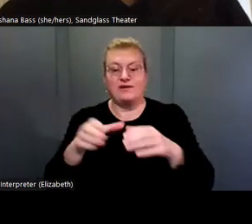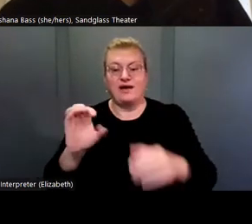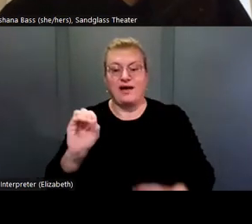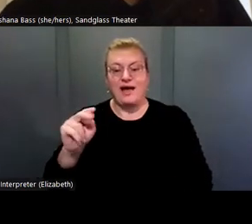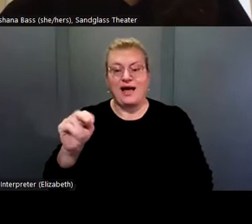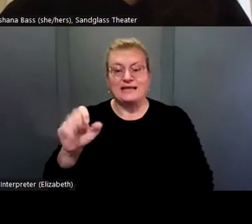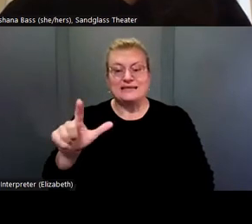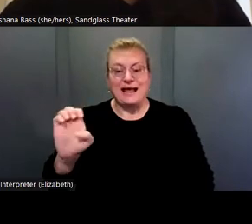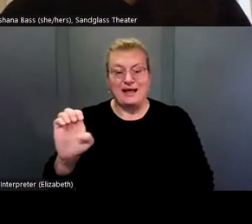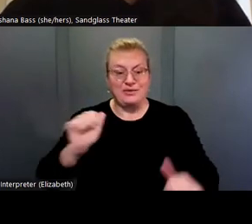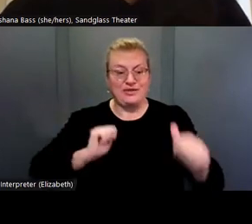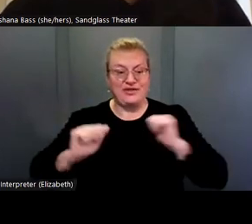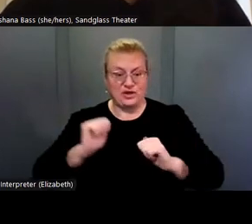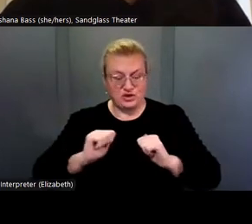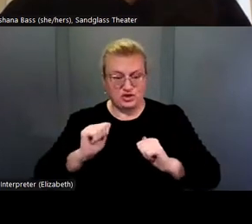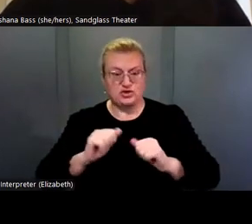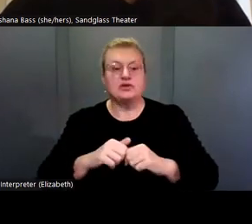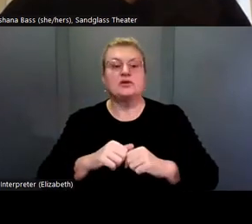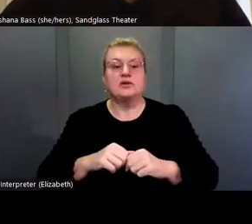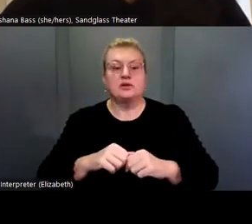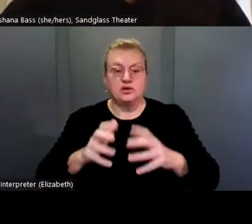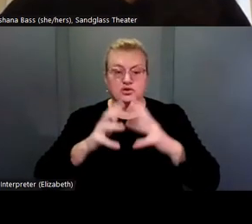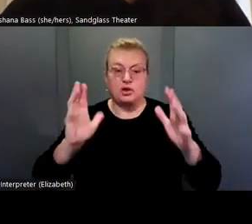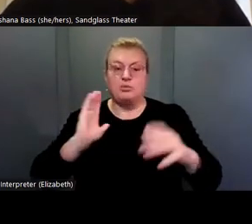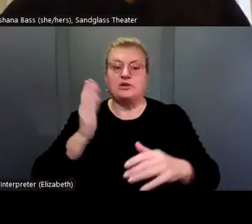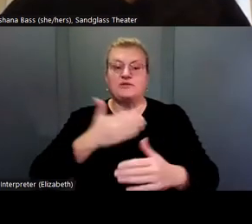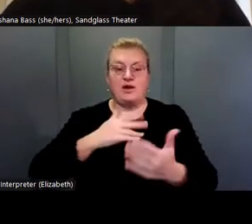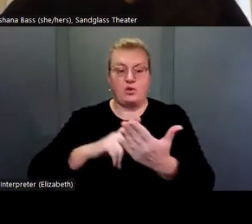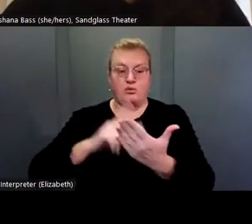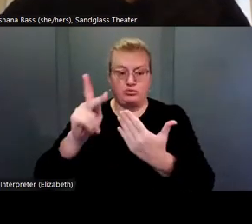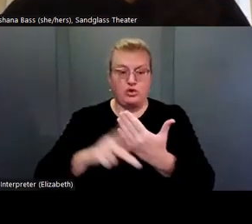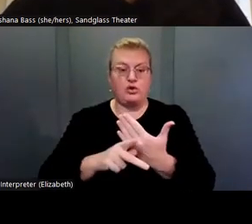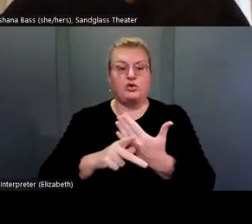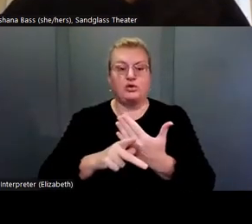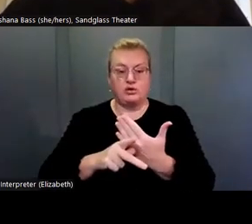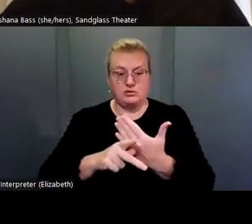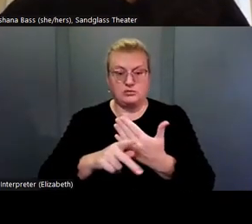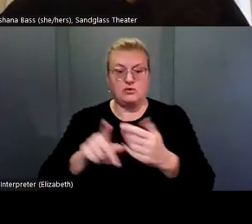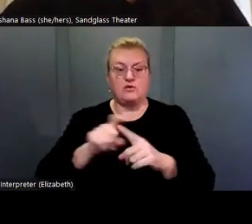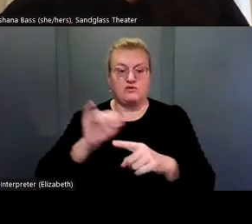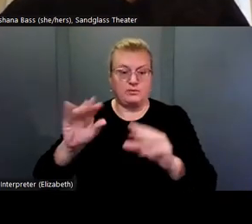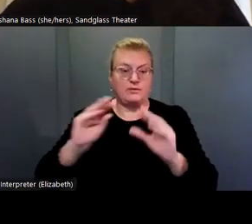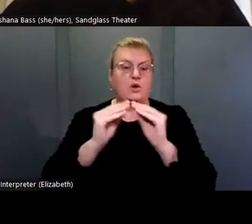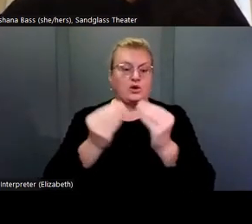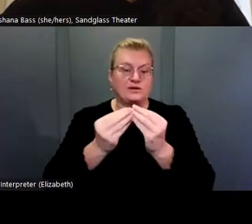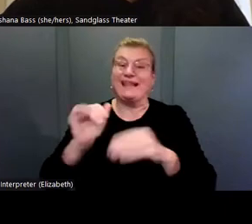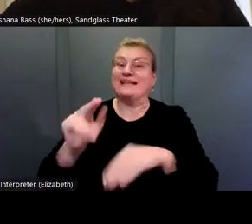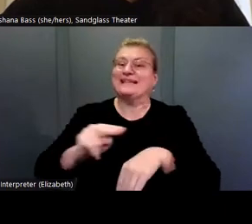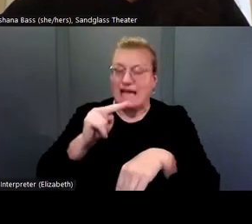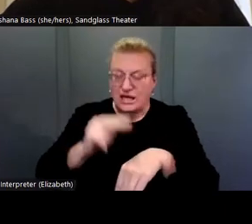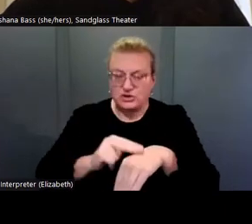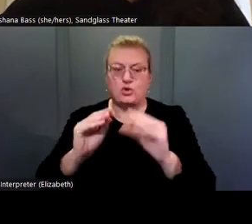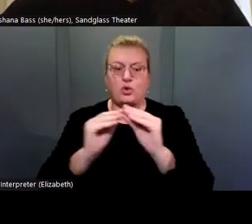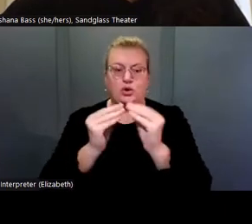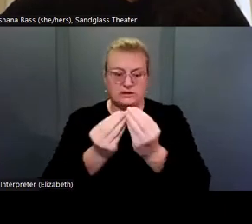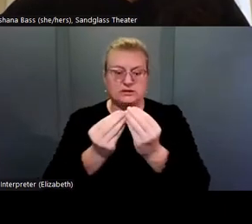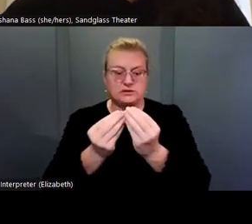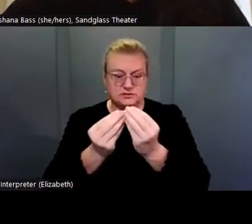and so much of our programming has come through that national organization, Network of Ensemble Theaters.